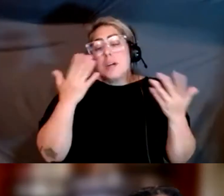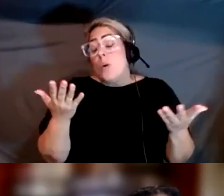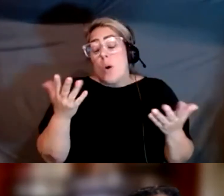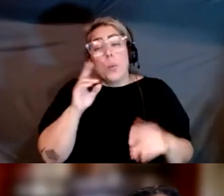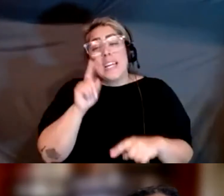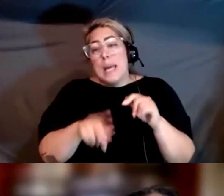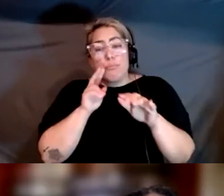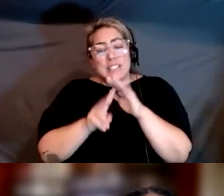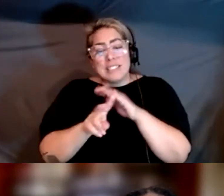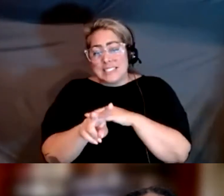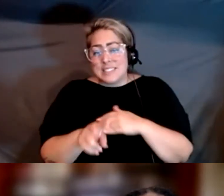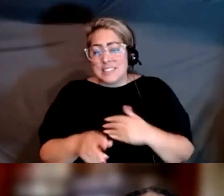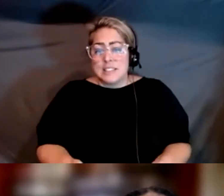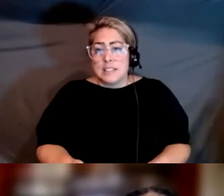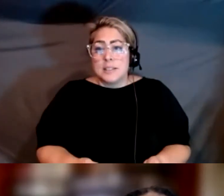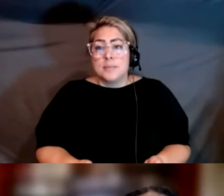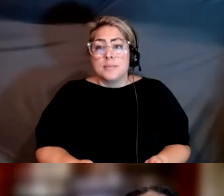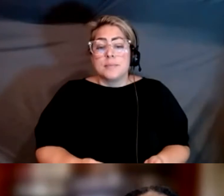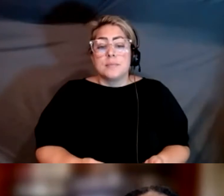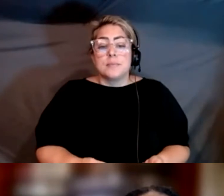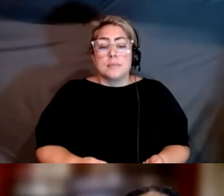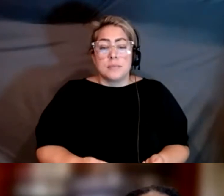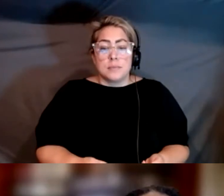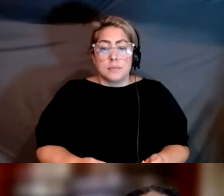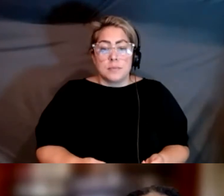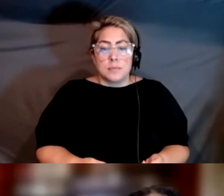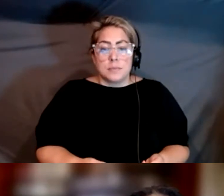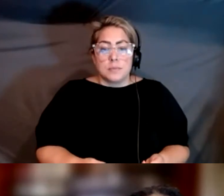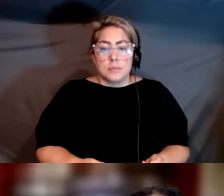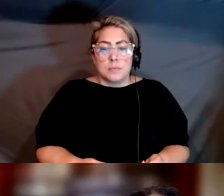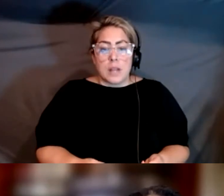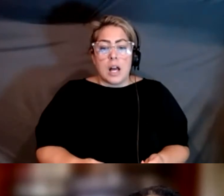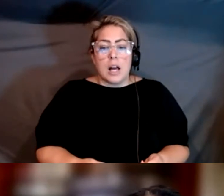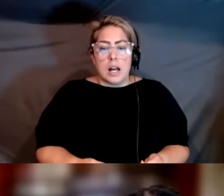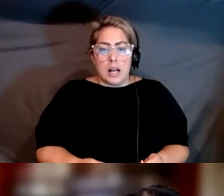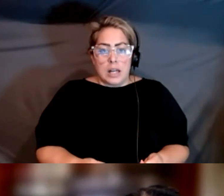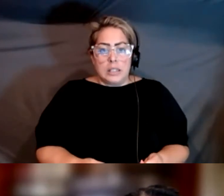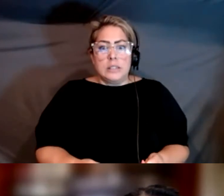no more for us. I think we have enough. Let them know. We are good where